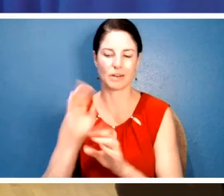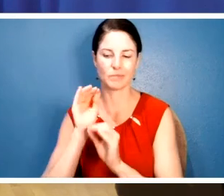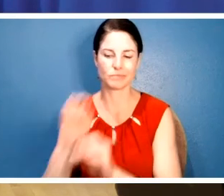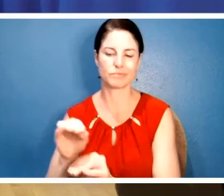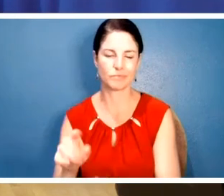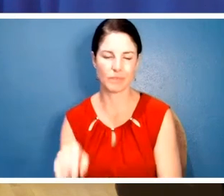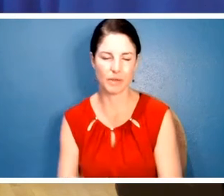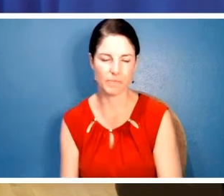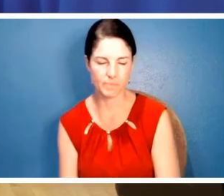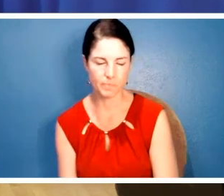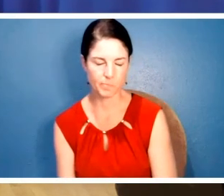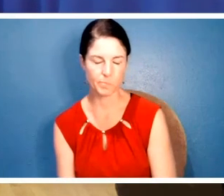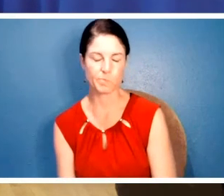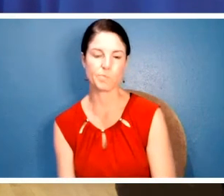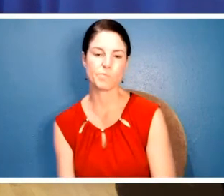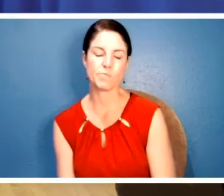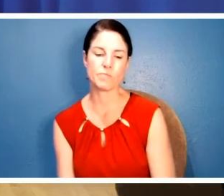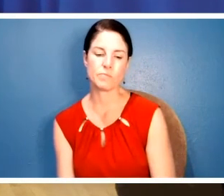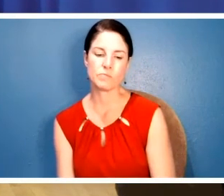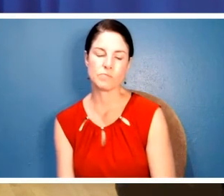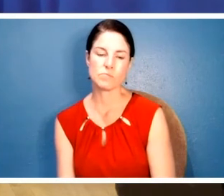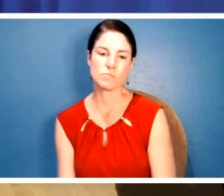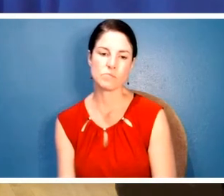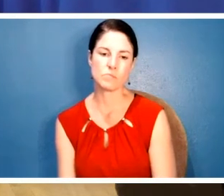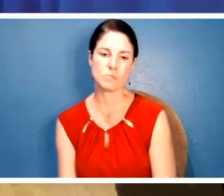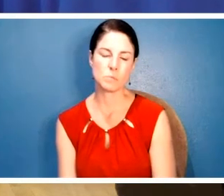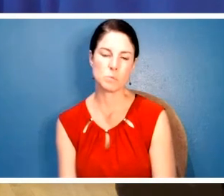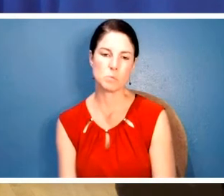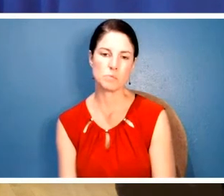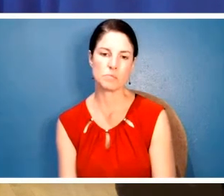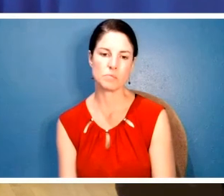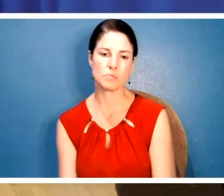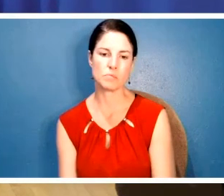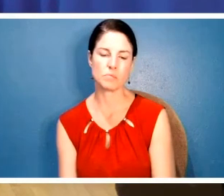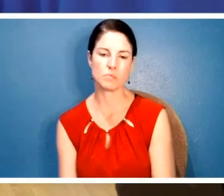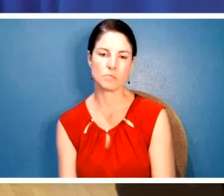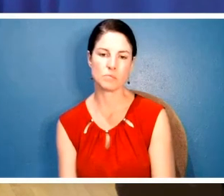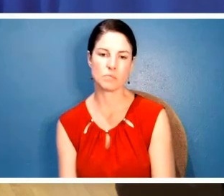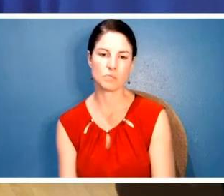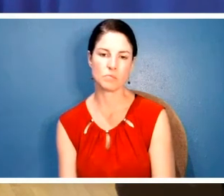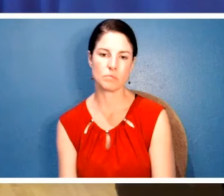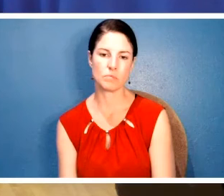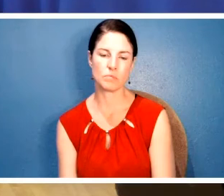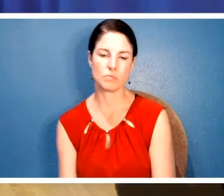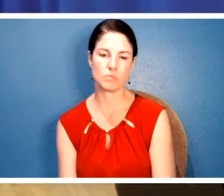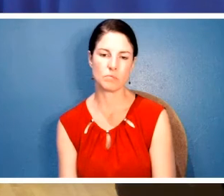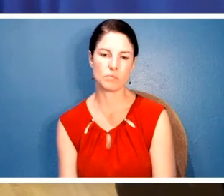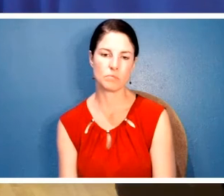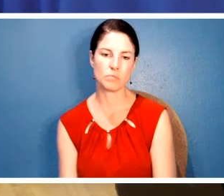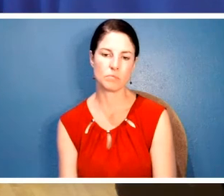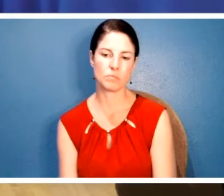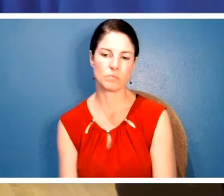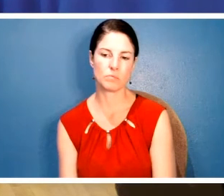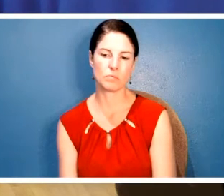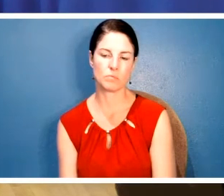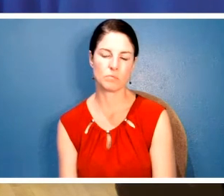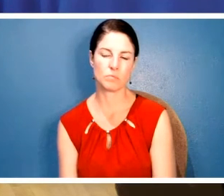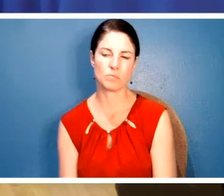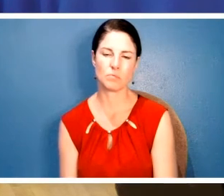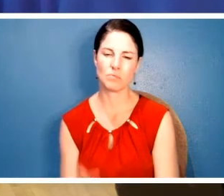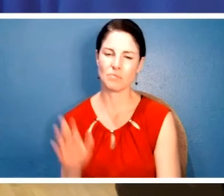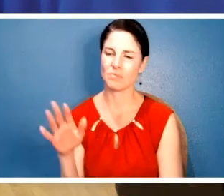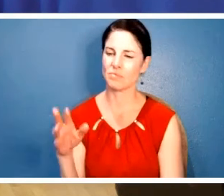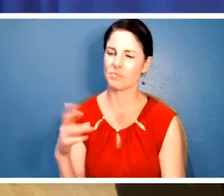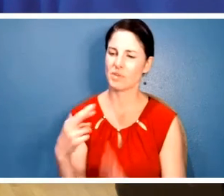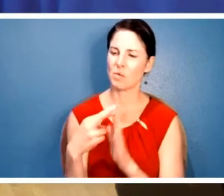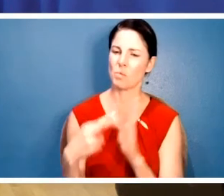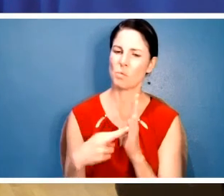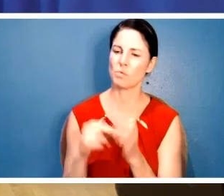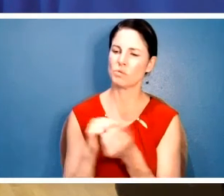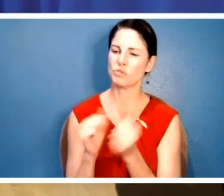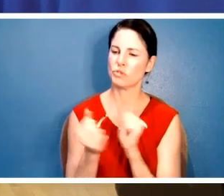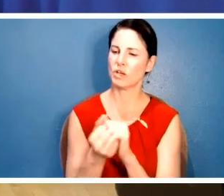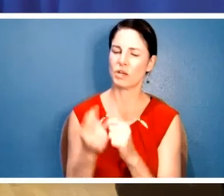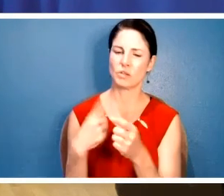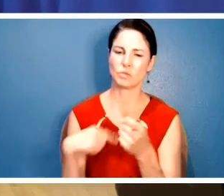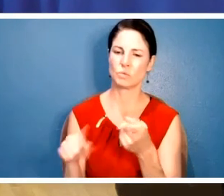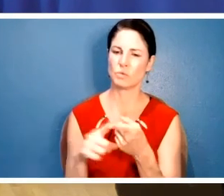redistricting mapping tools and Doug was that I mean was that a recent rule change or when did that go into my recollection is that the that law went into effect in.